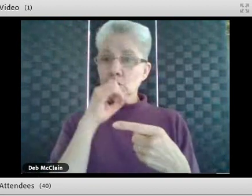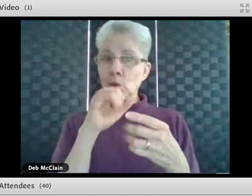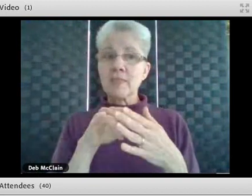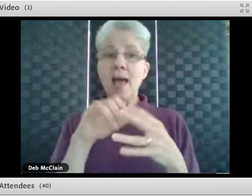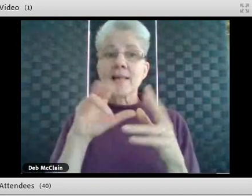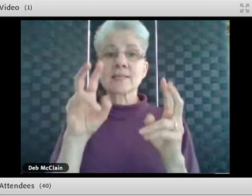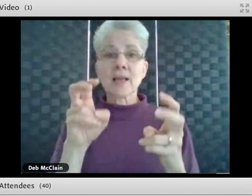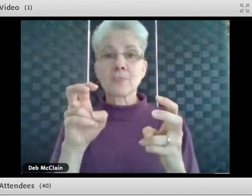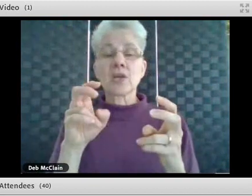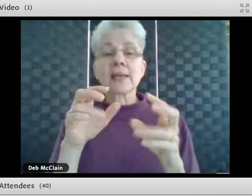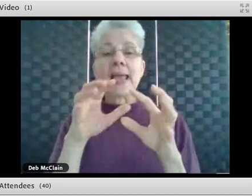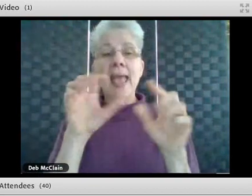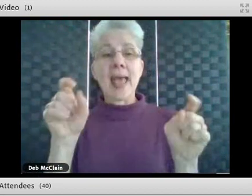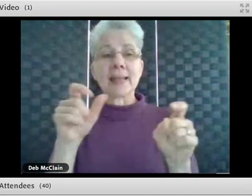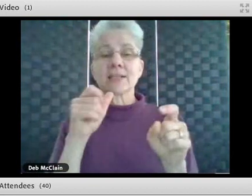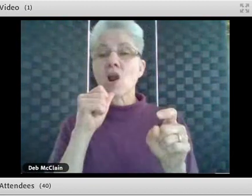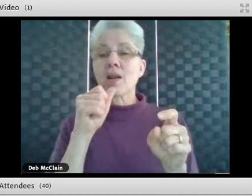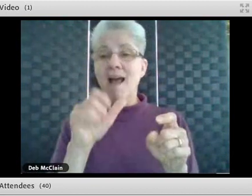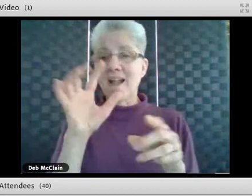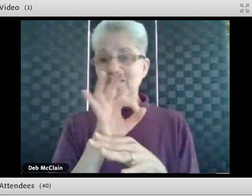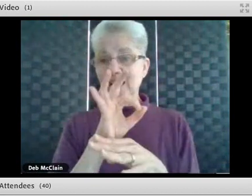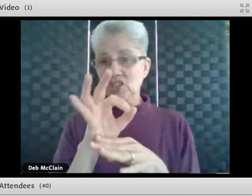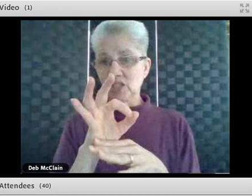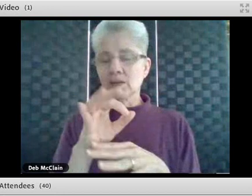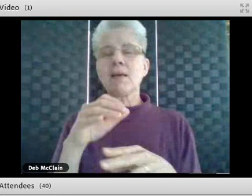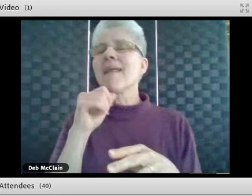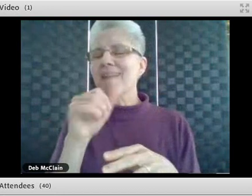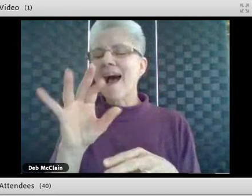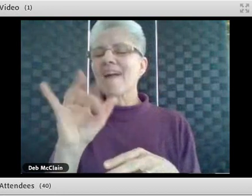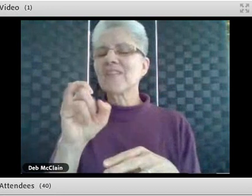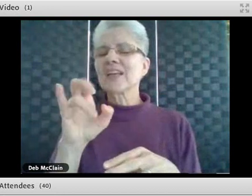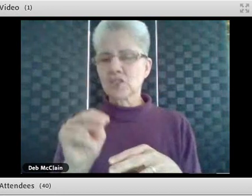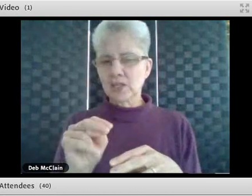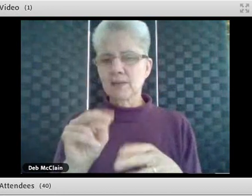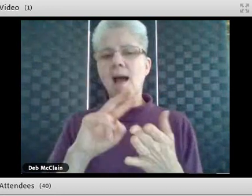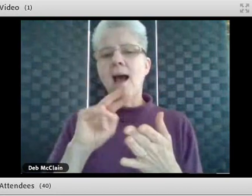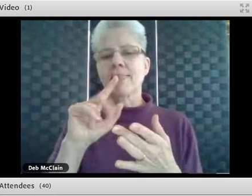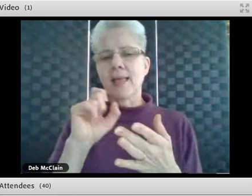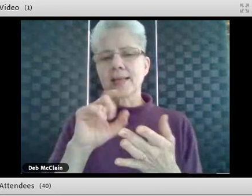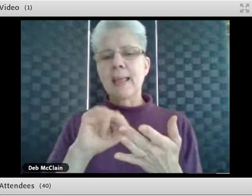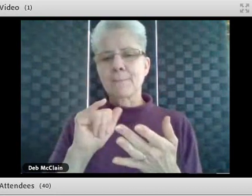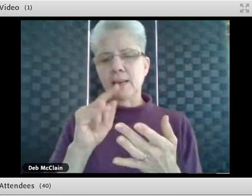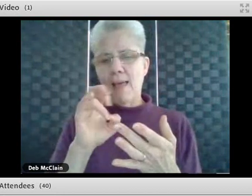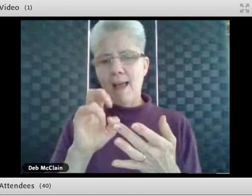refer to nonfiction accounts of a topic, unless it is implied otherwise from the heading itself.